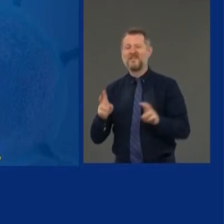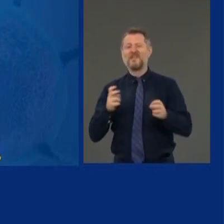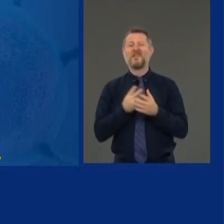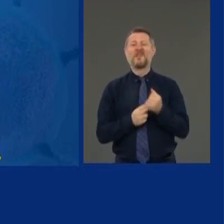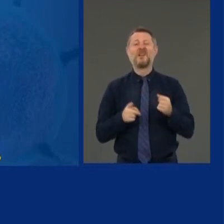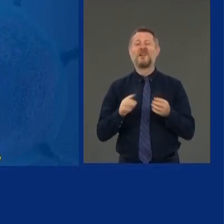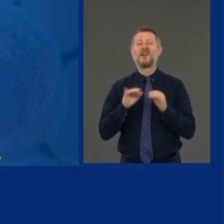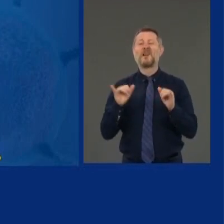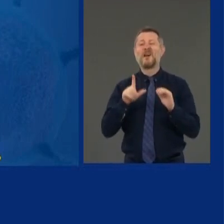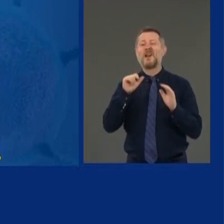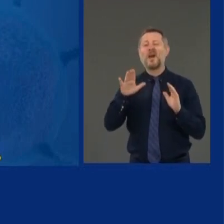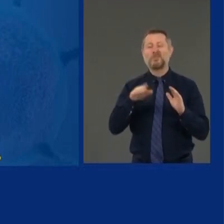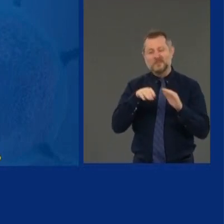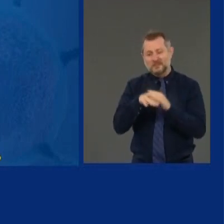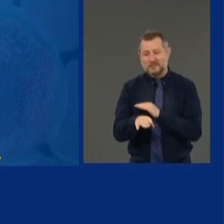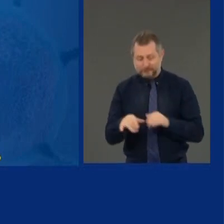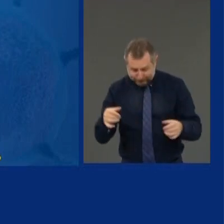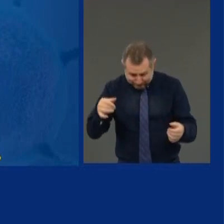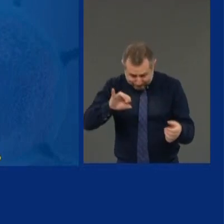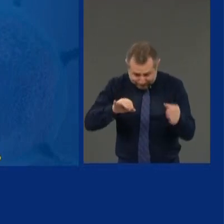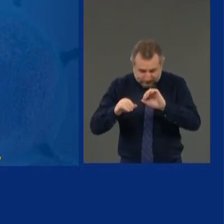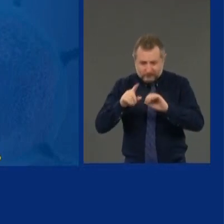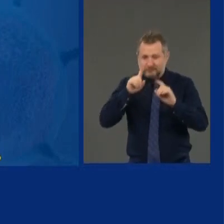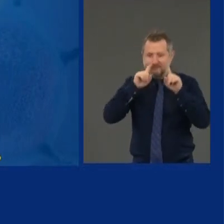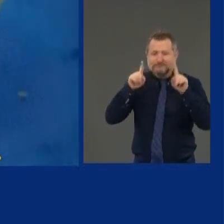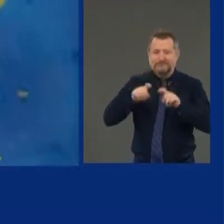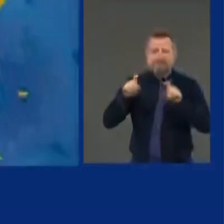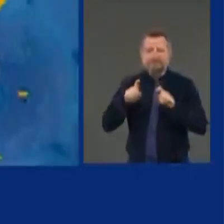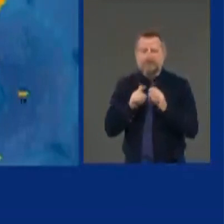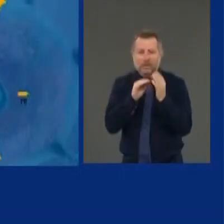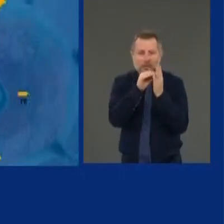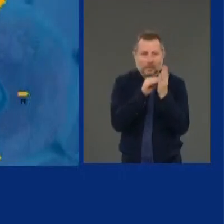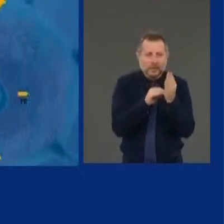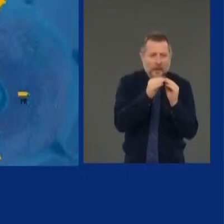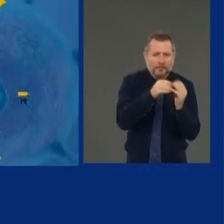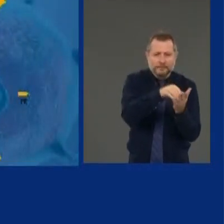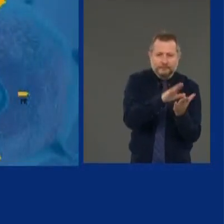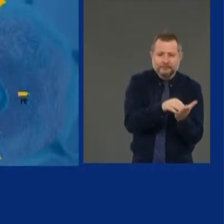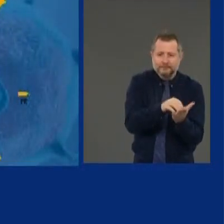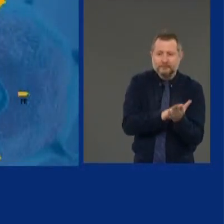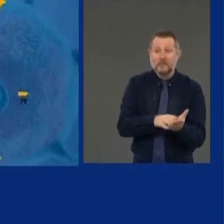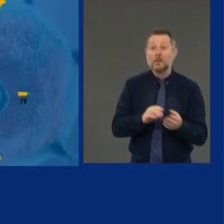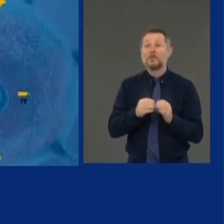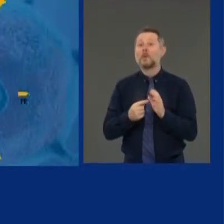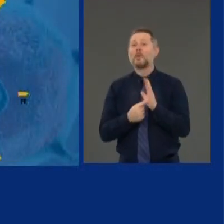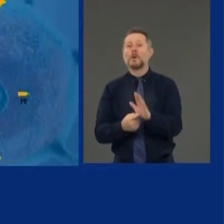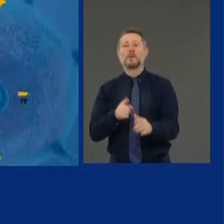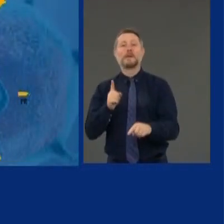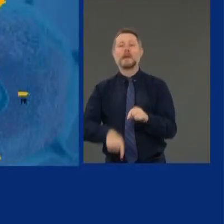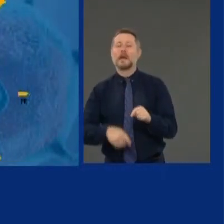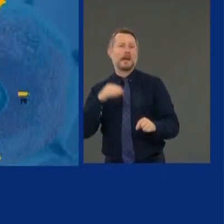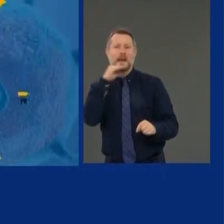WE TESTED THE TWO THEORIES. WE WENT INTO THE LABORATORY, WE TESTED THE TWO THEORIES.